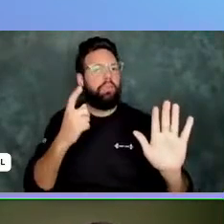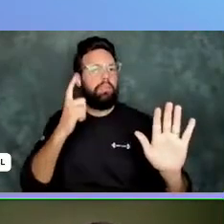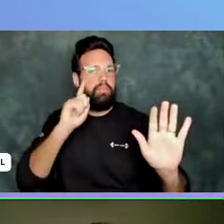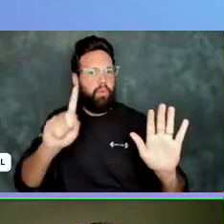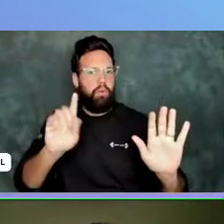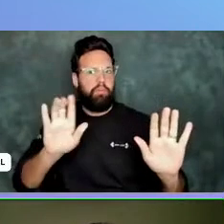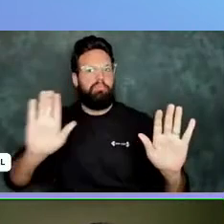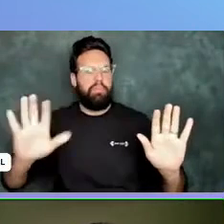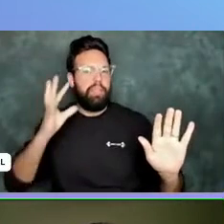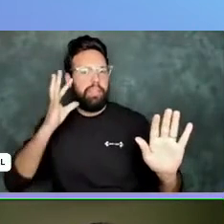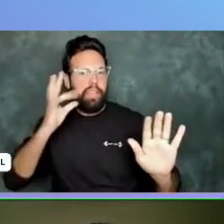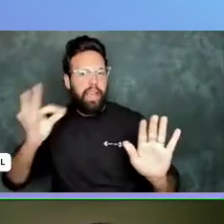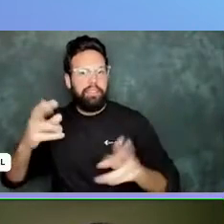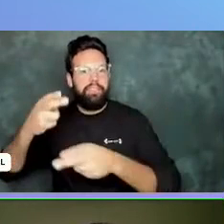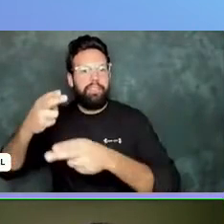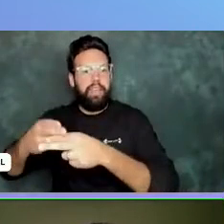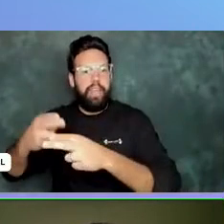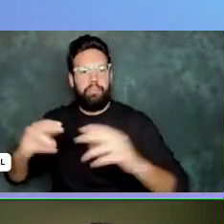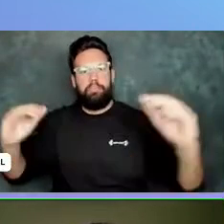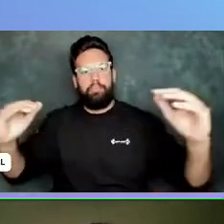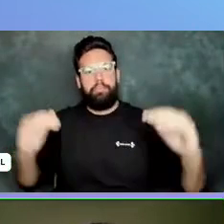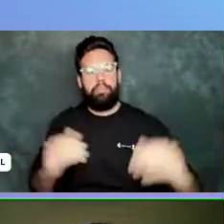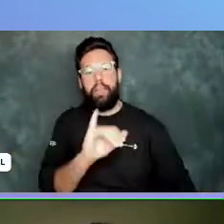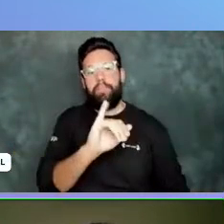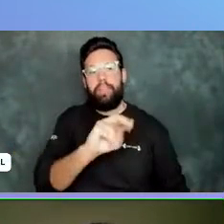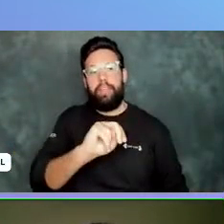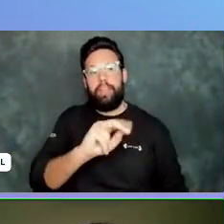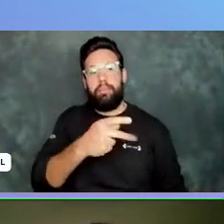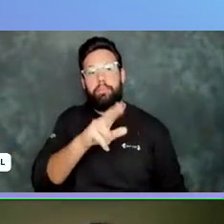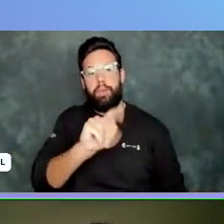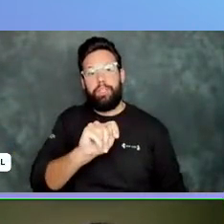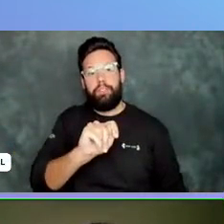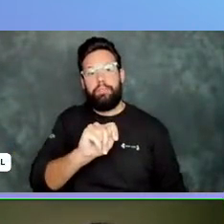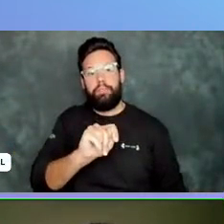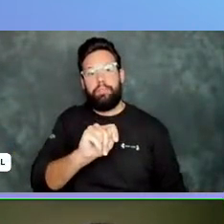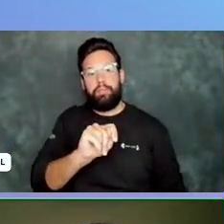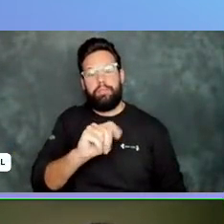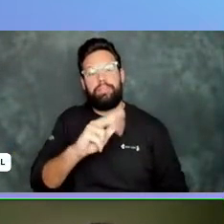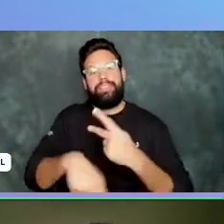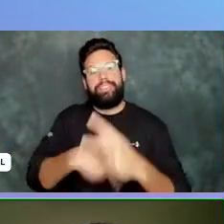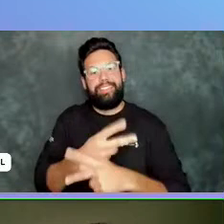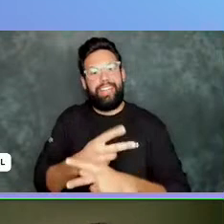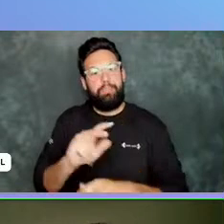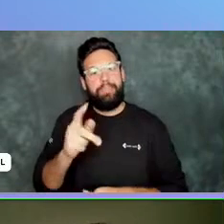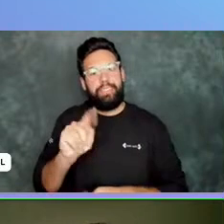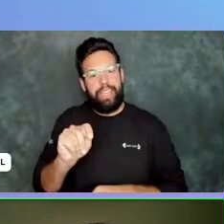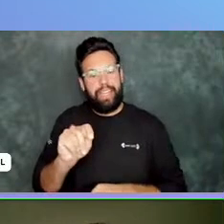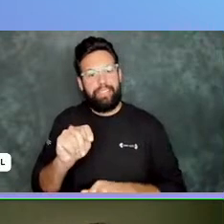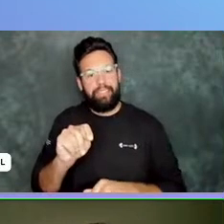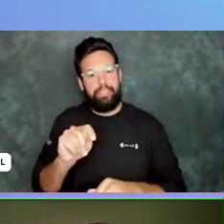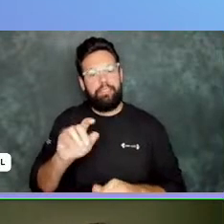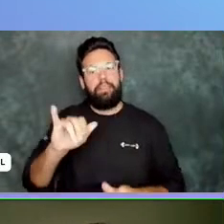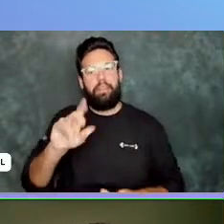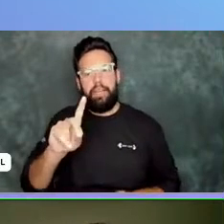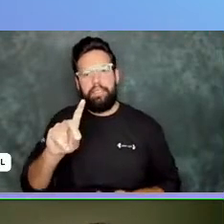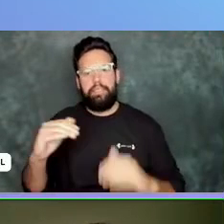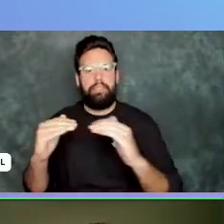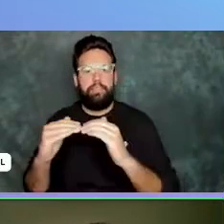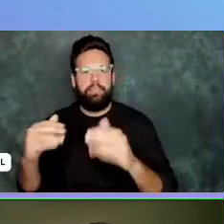setup that we can have. We have a label for the cat's name, the first field on our firm, and then we have an